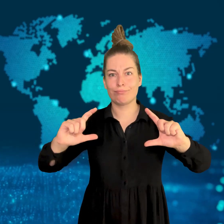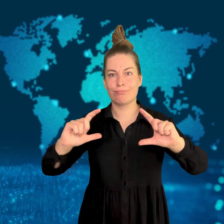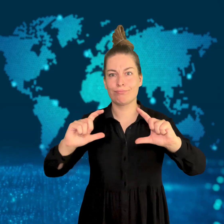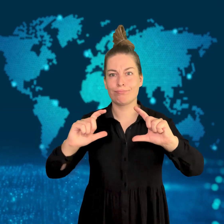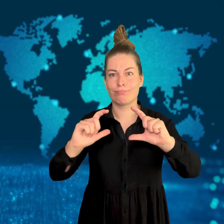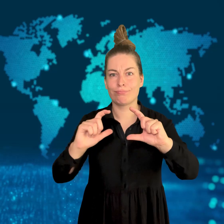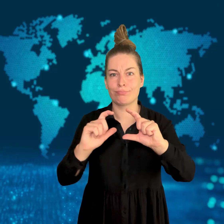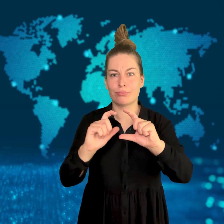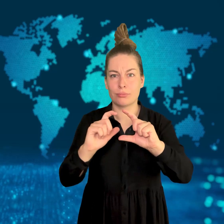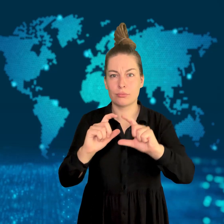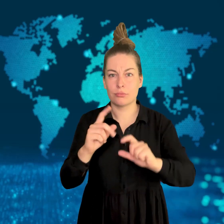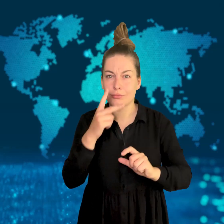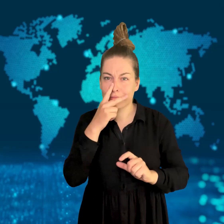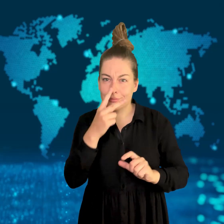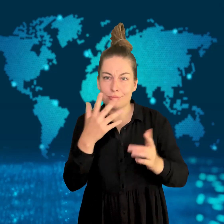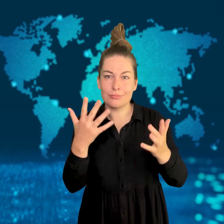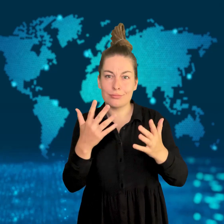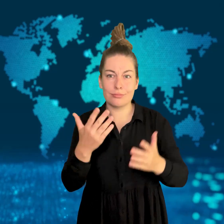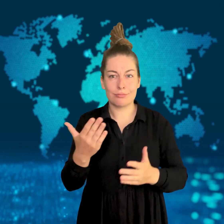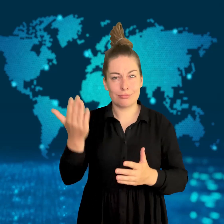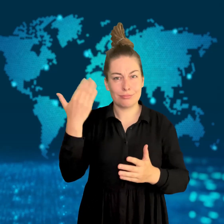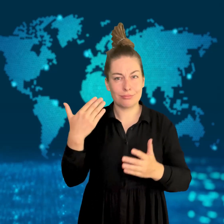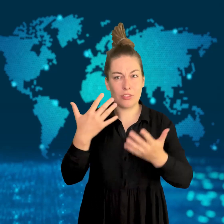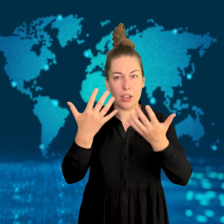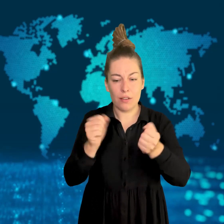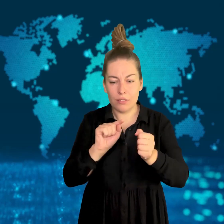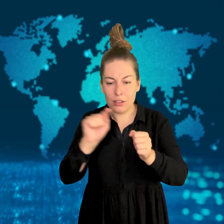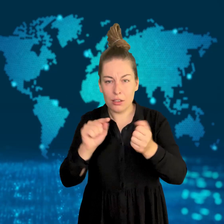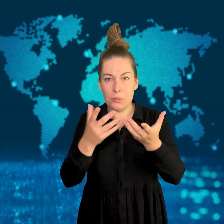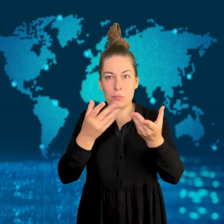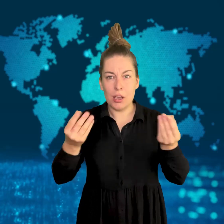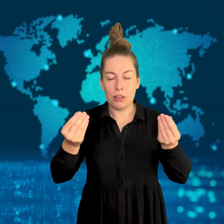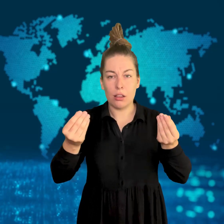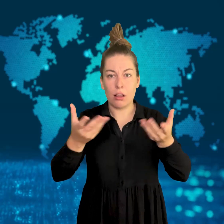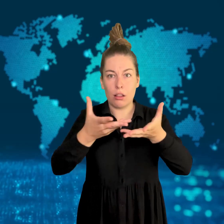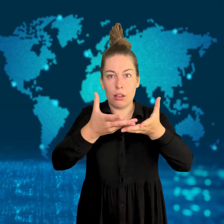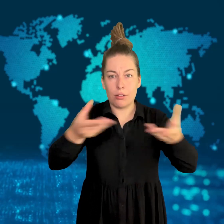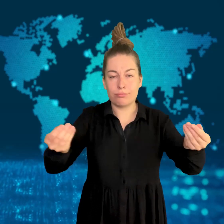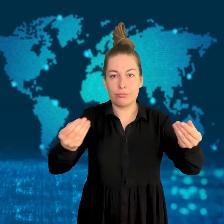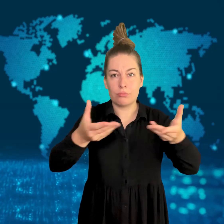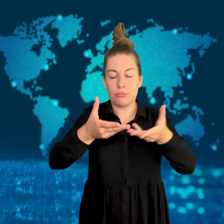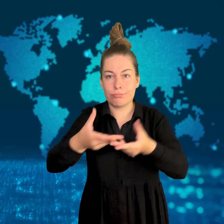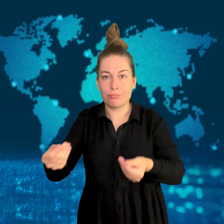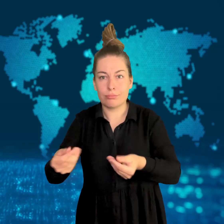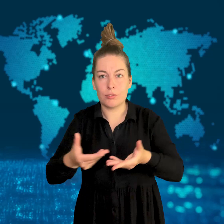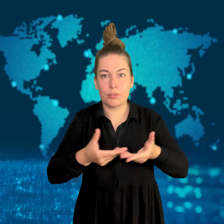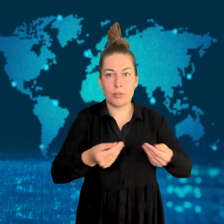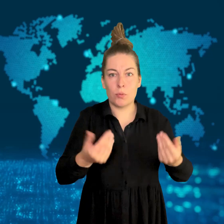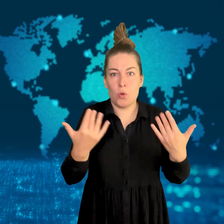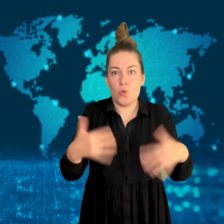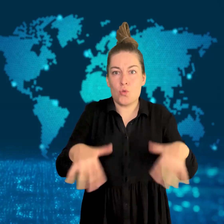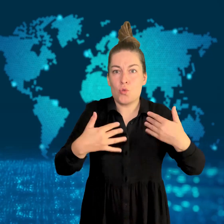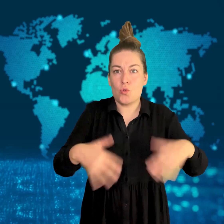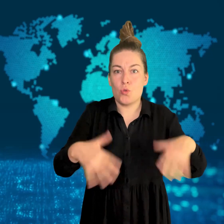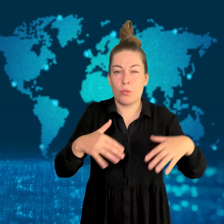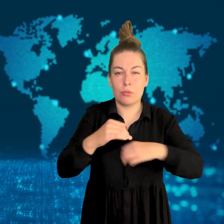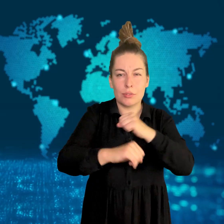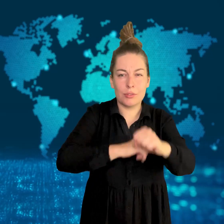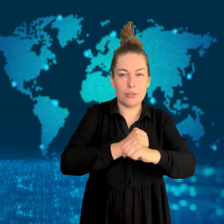Several have been found to have "collapsed catastrophically"